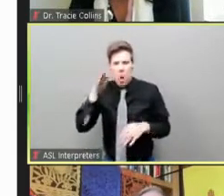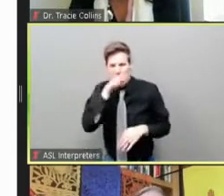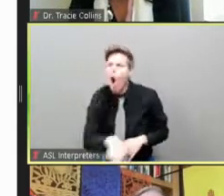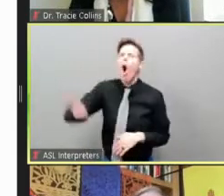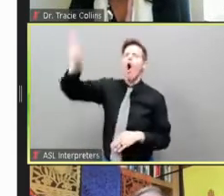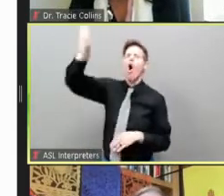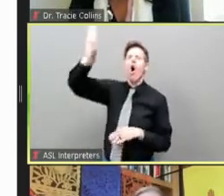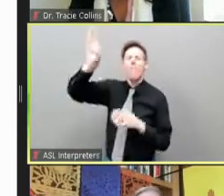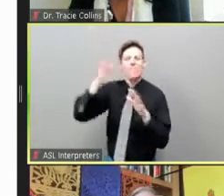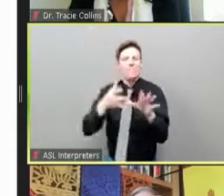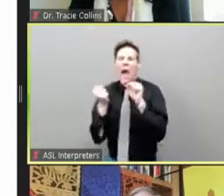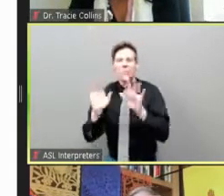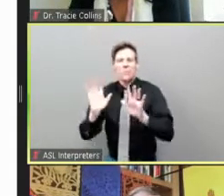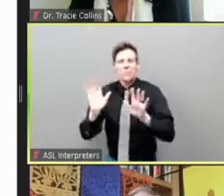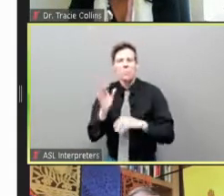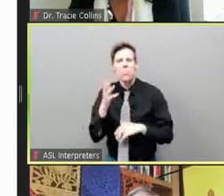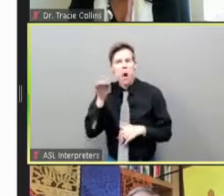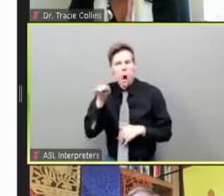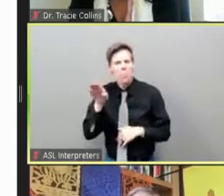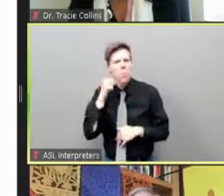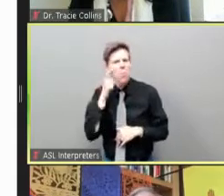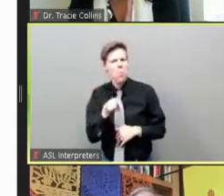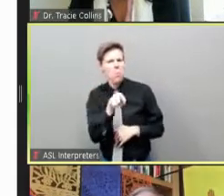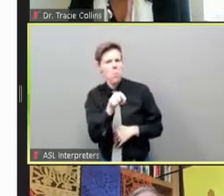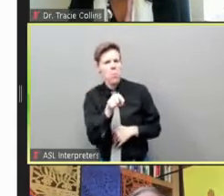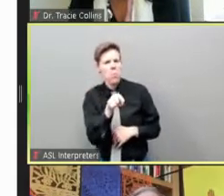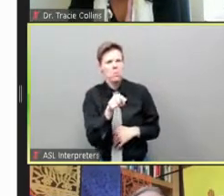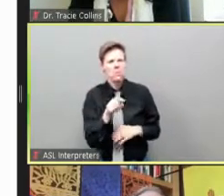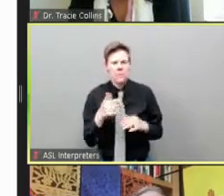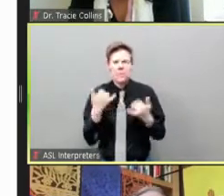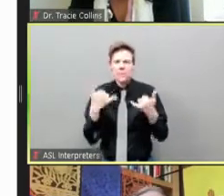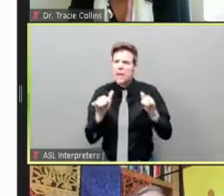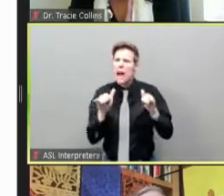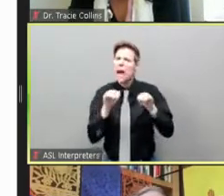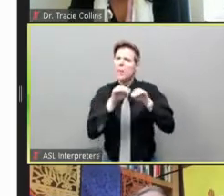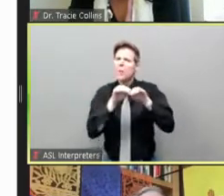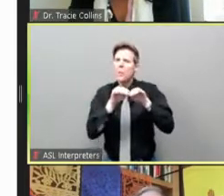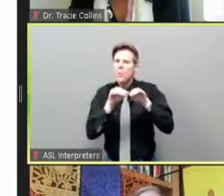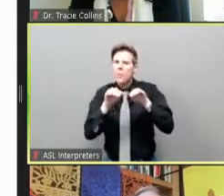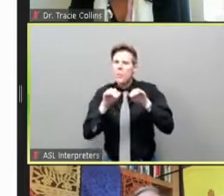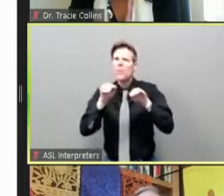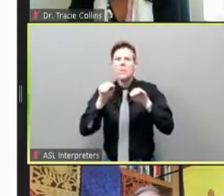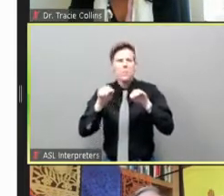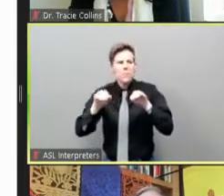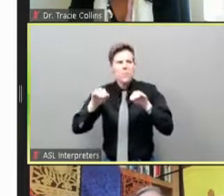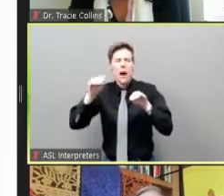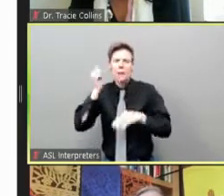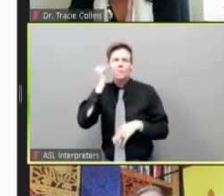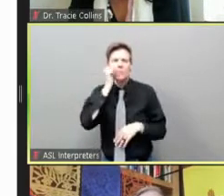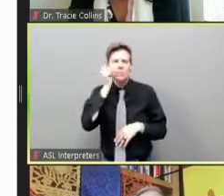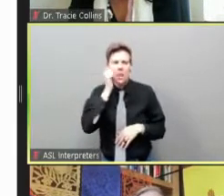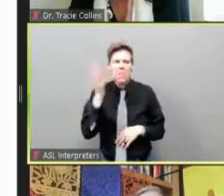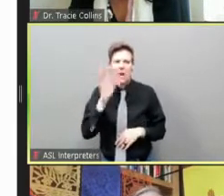we're still Basically vaccinating 50 people a day for every new case we see.